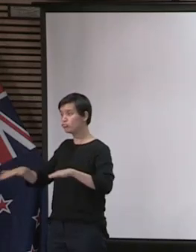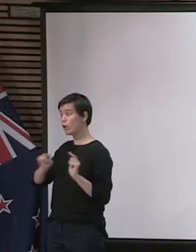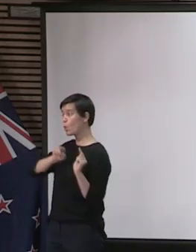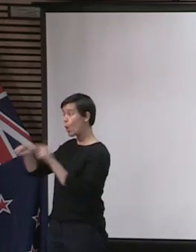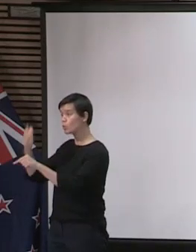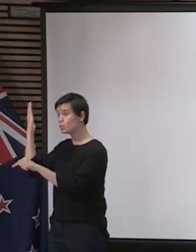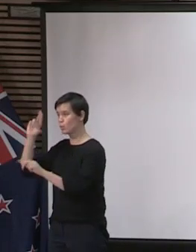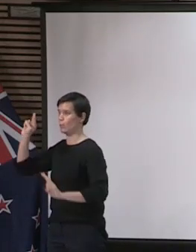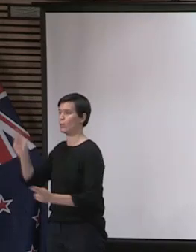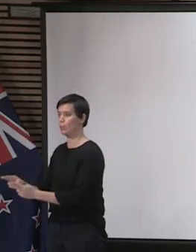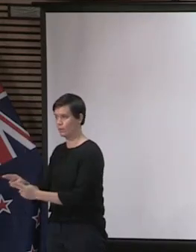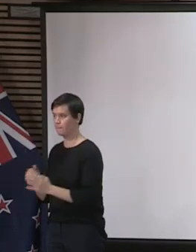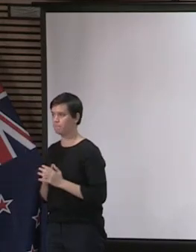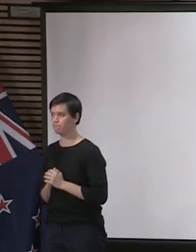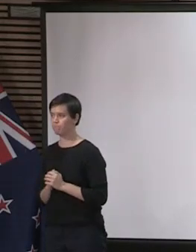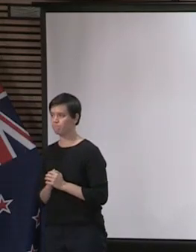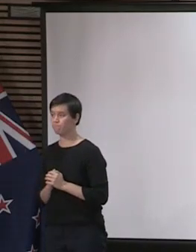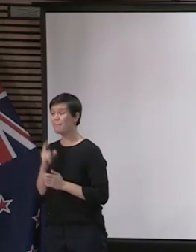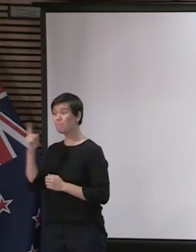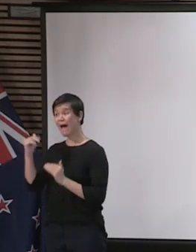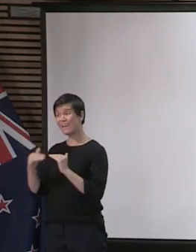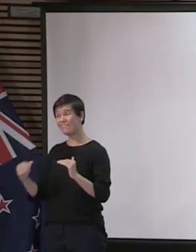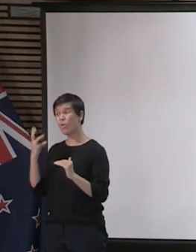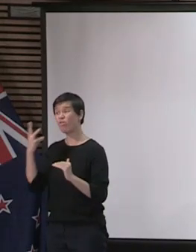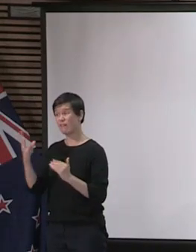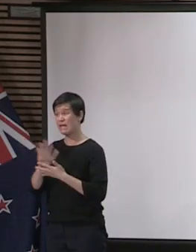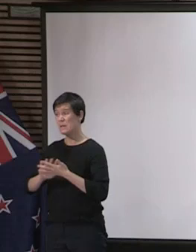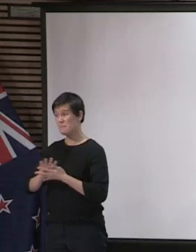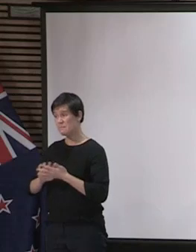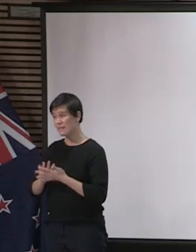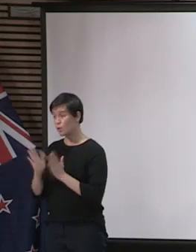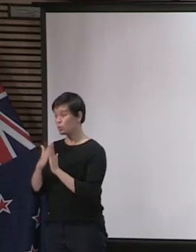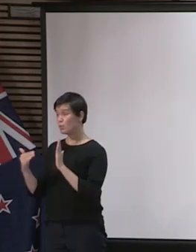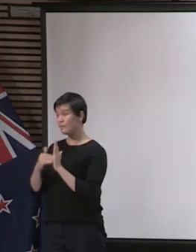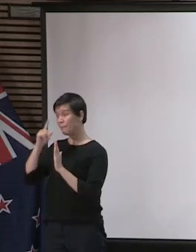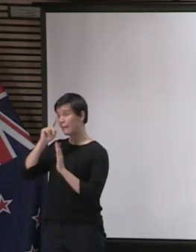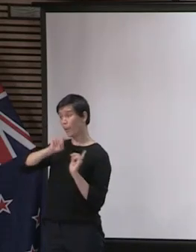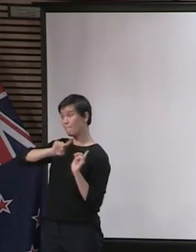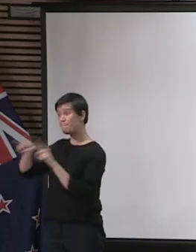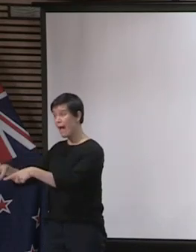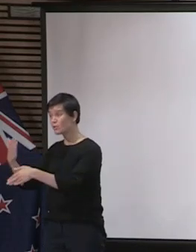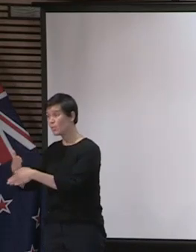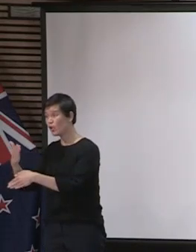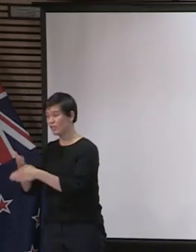in attendance. The second point to make is overall at at